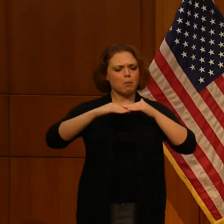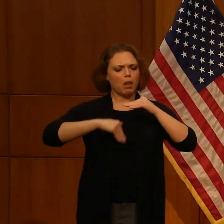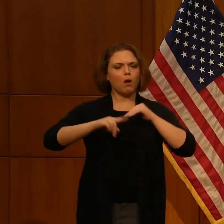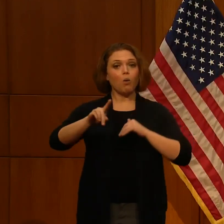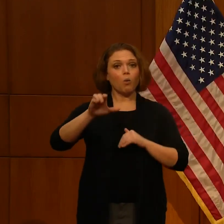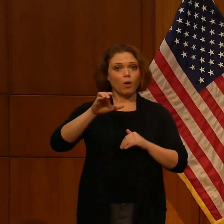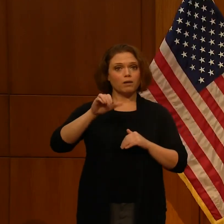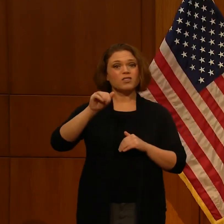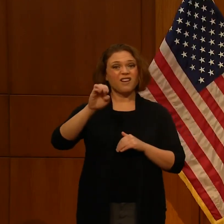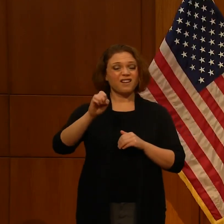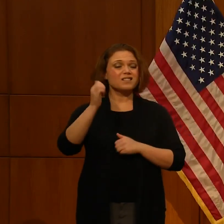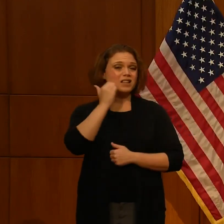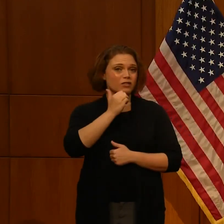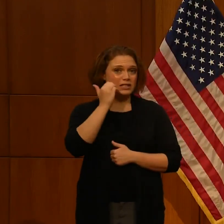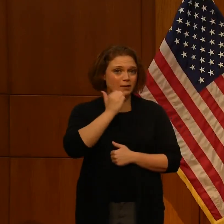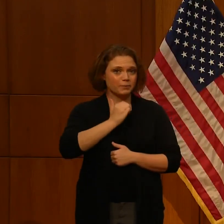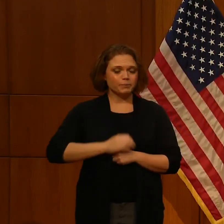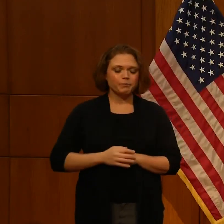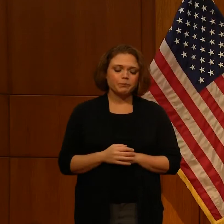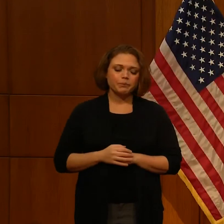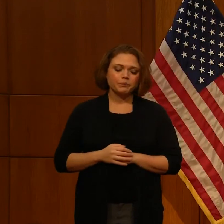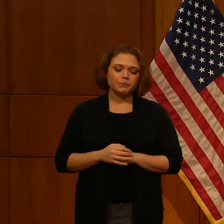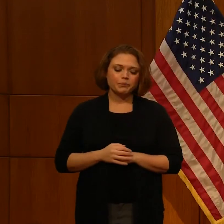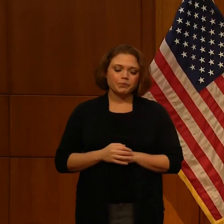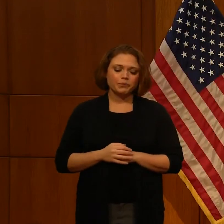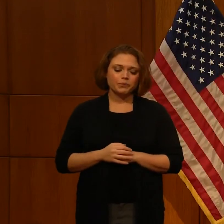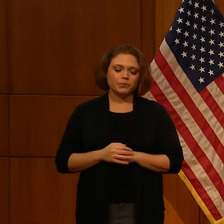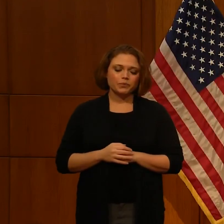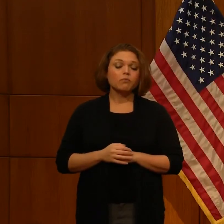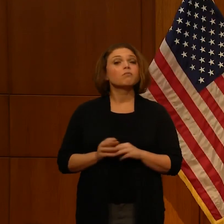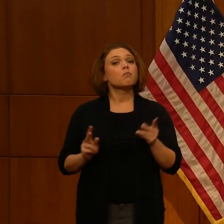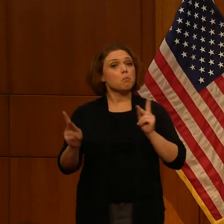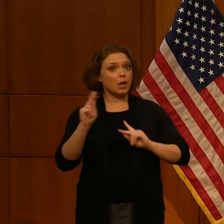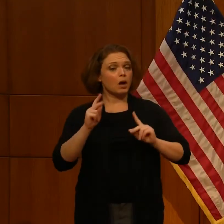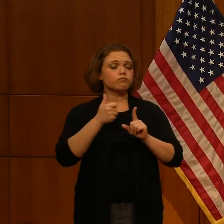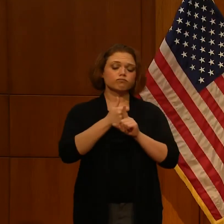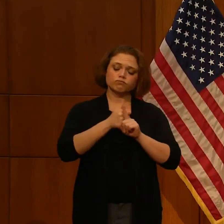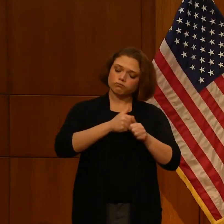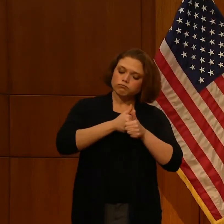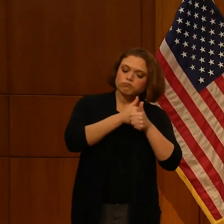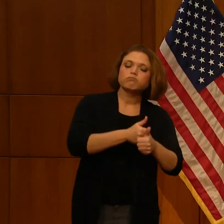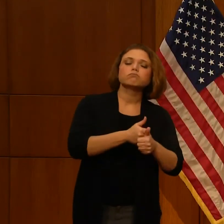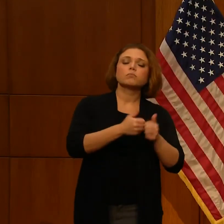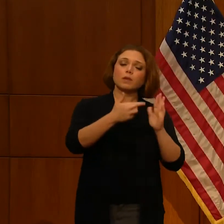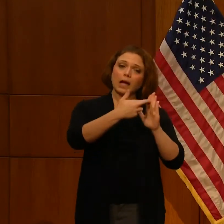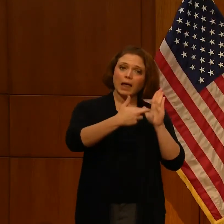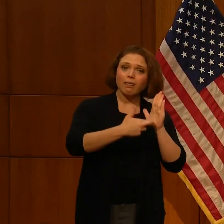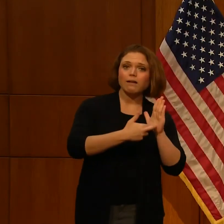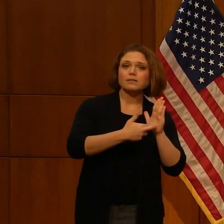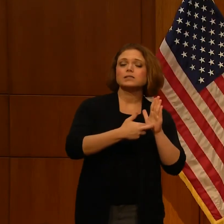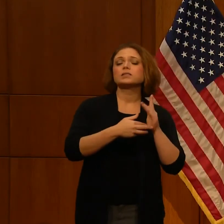SUMMER, WHEN AT ONE POINT WE HAD FEWER THAN 100 CASES IN A